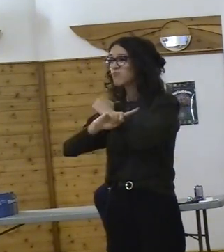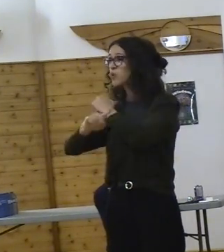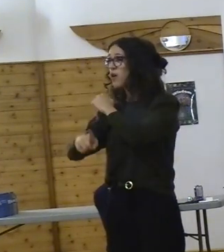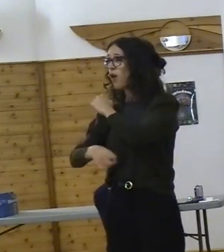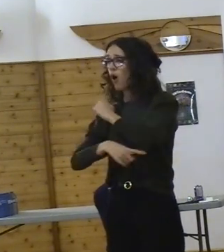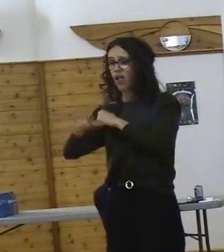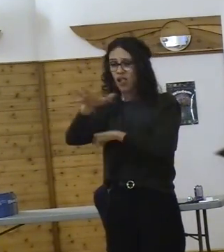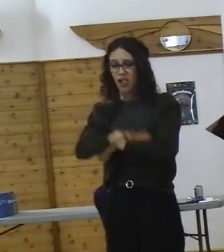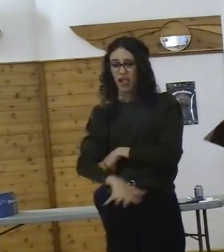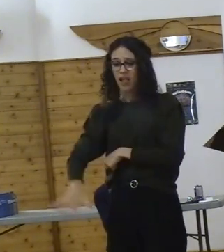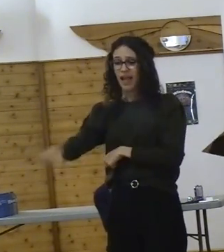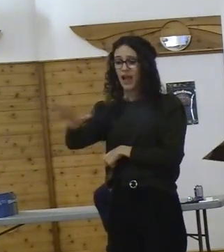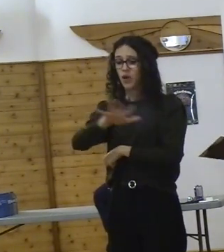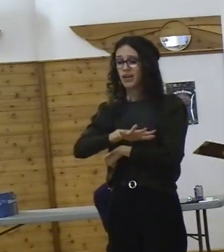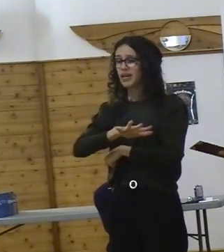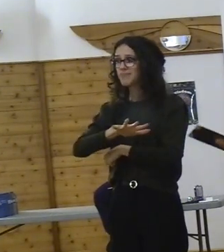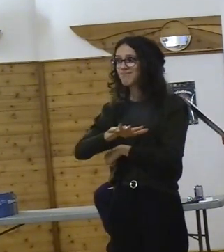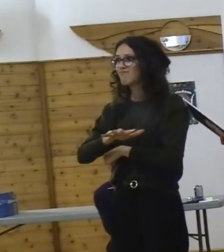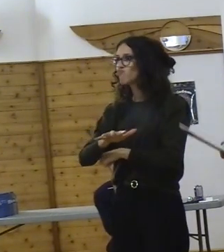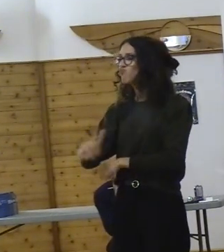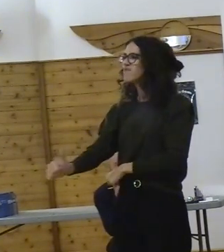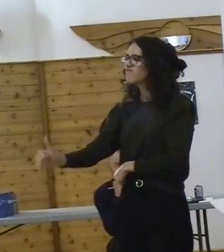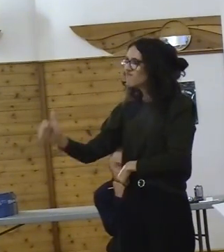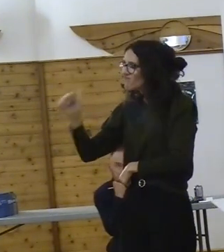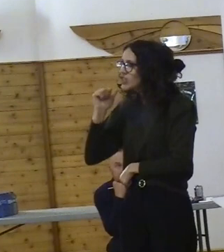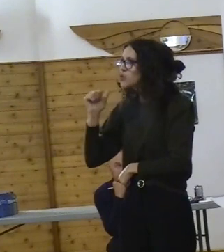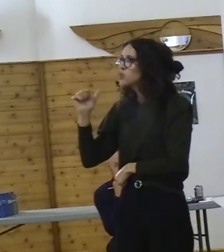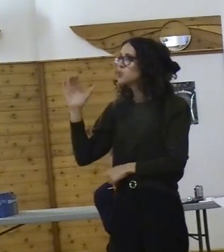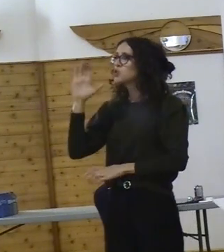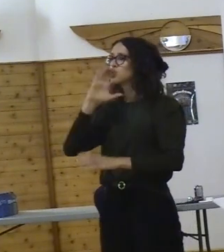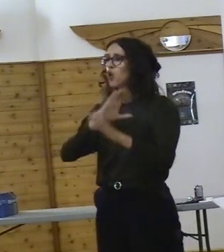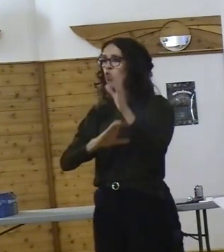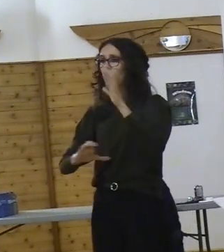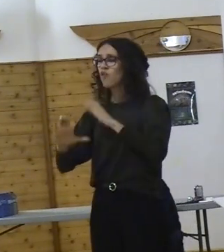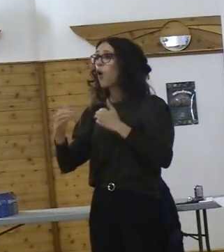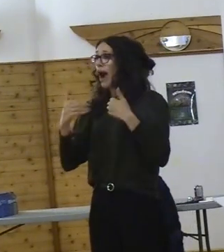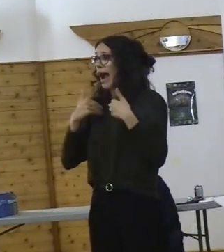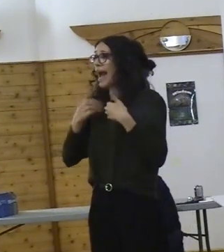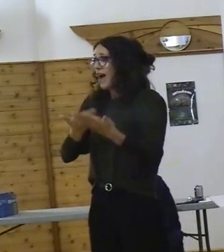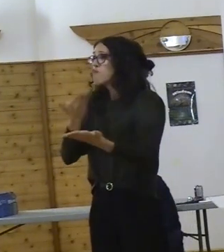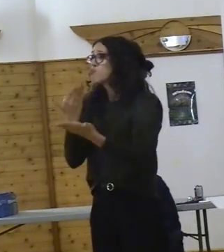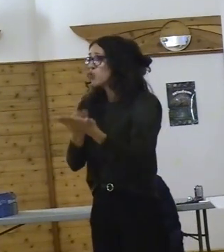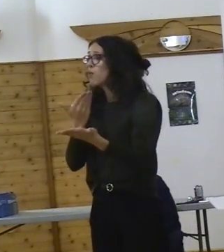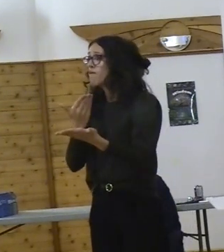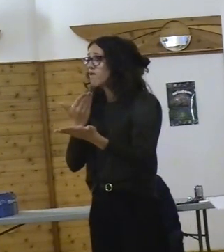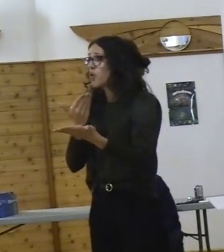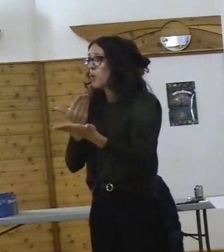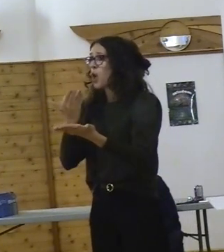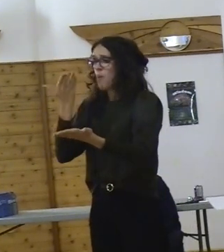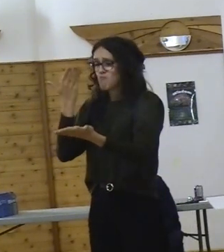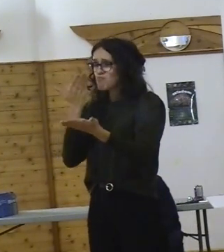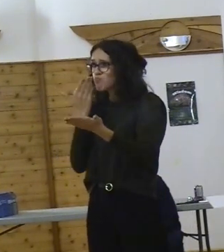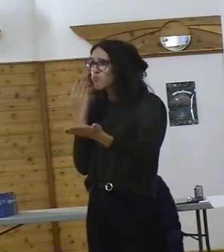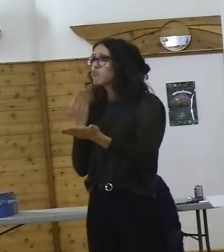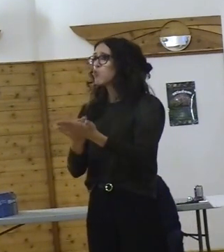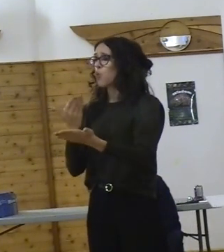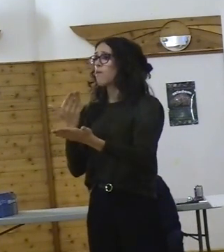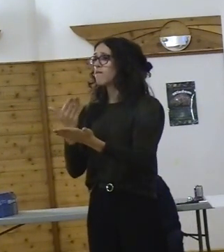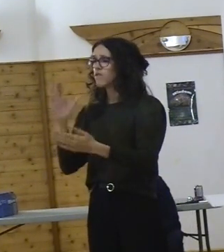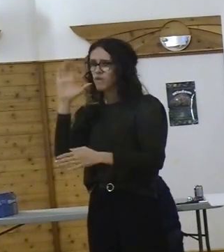I have proof that they dived at the Brady landfill for six days.